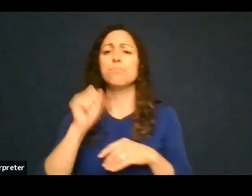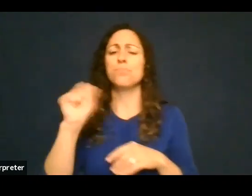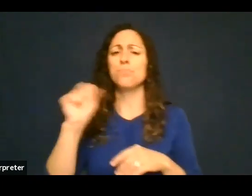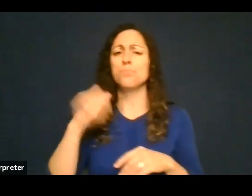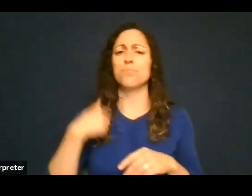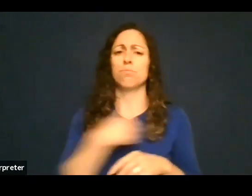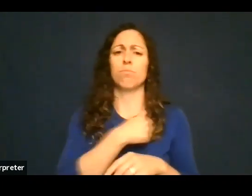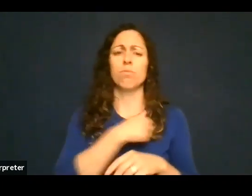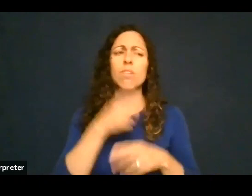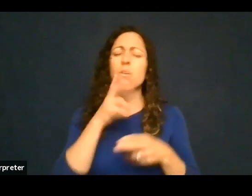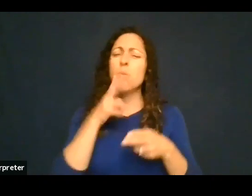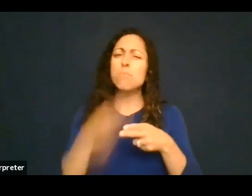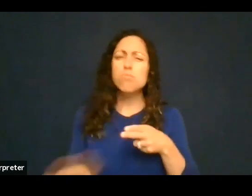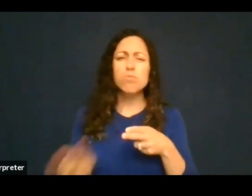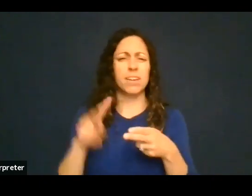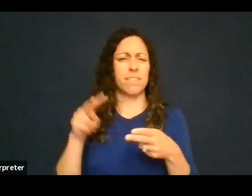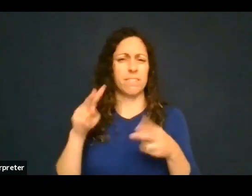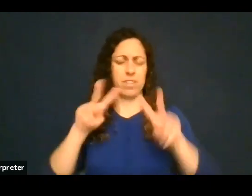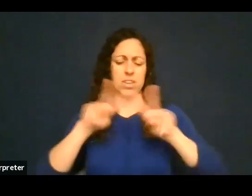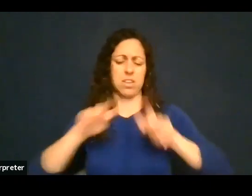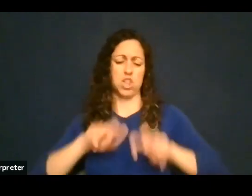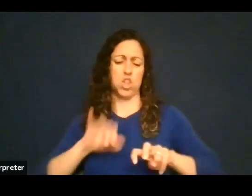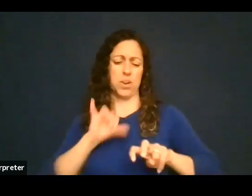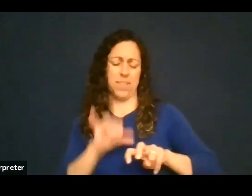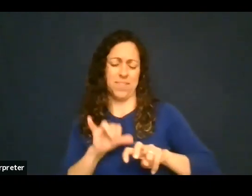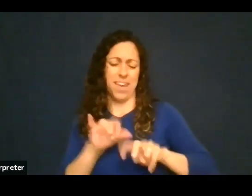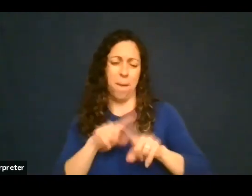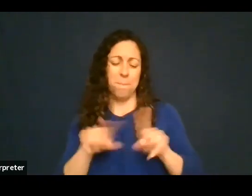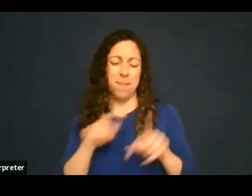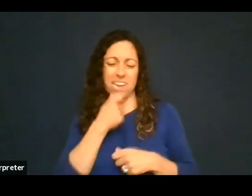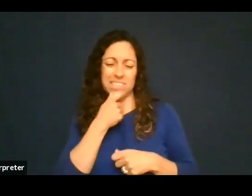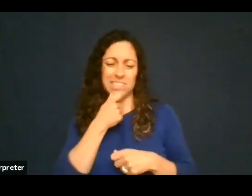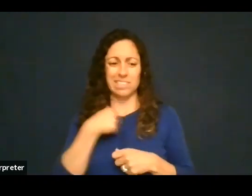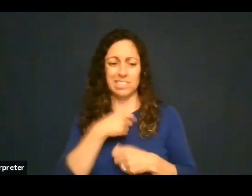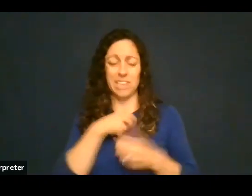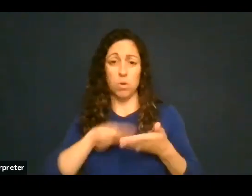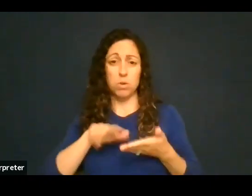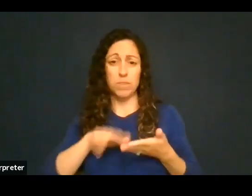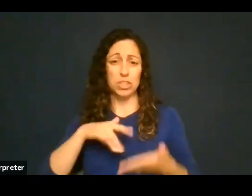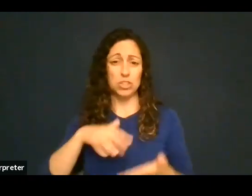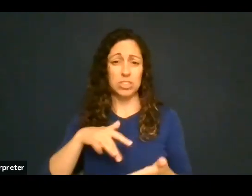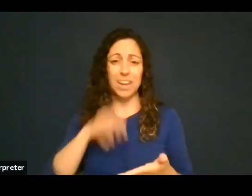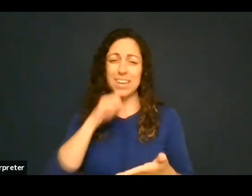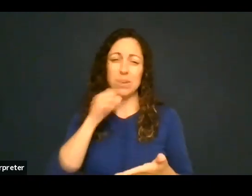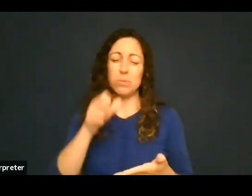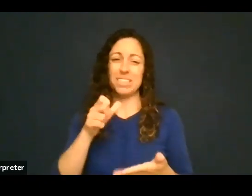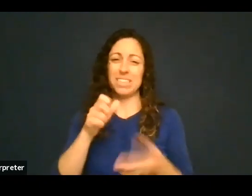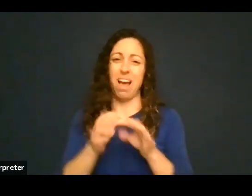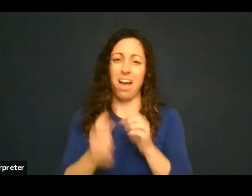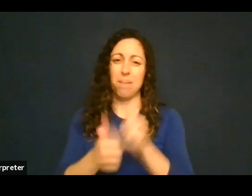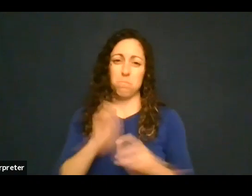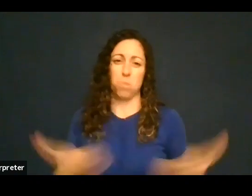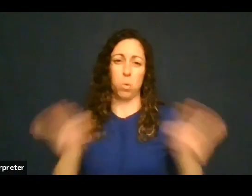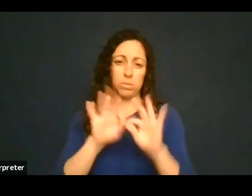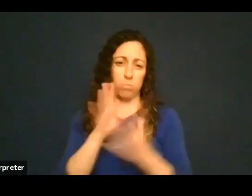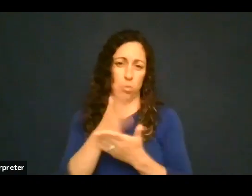really a central component of the research study I conducted. What you'll notice with zebrafish circling mutants,